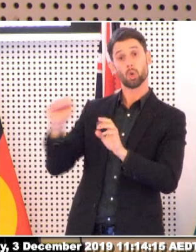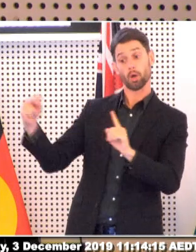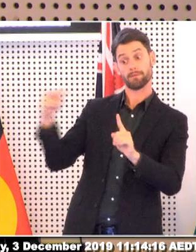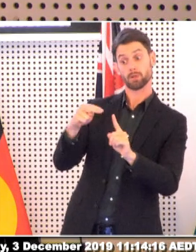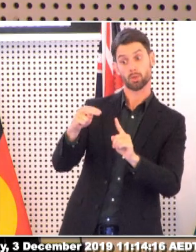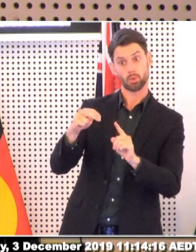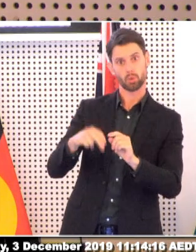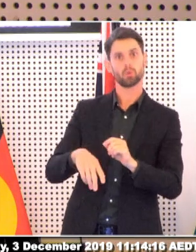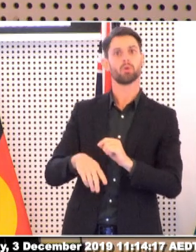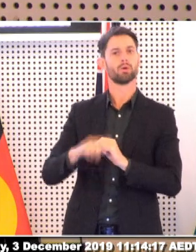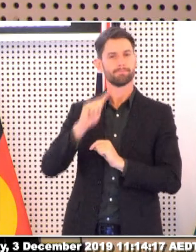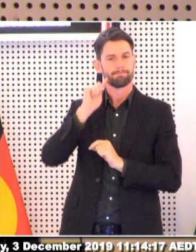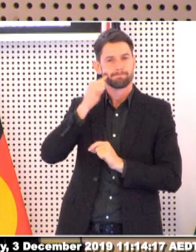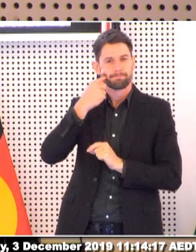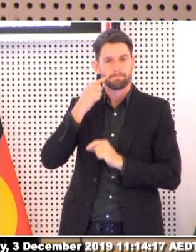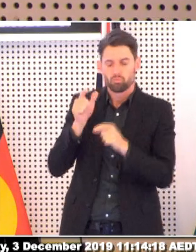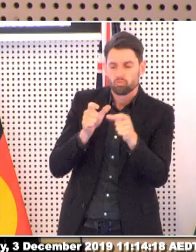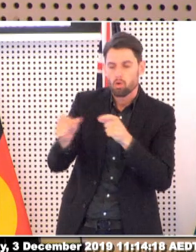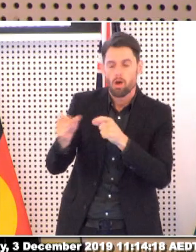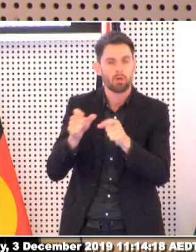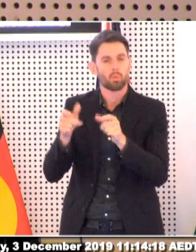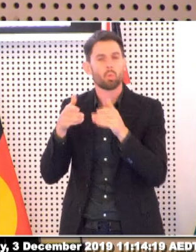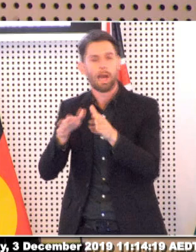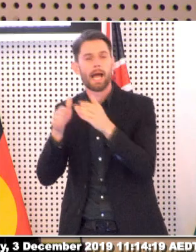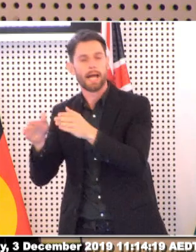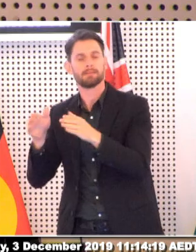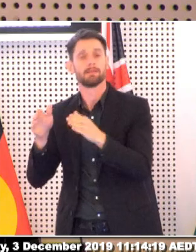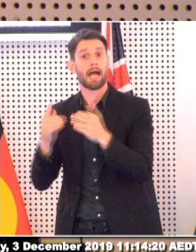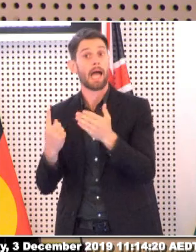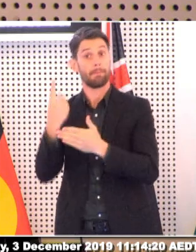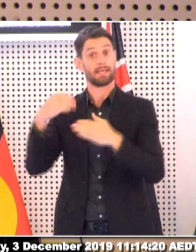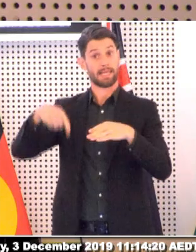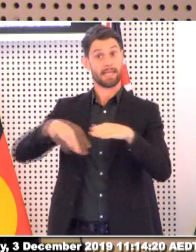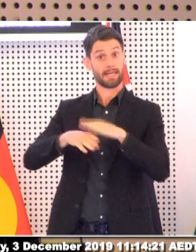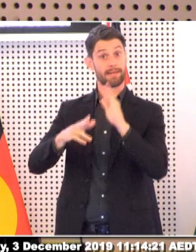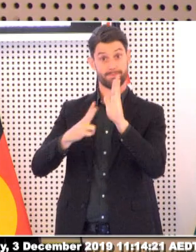in Victoria; do you think it’s epidemic or do you think it is – it needs to be